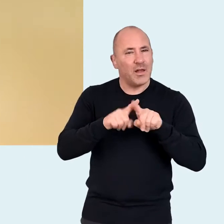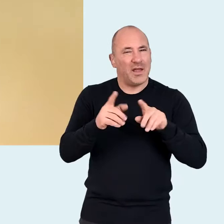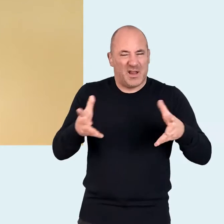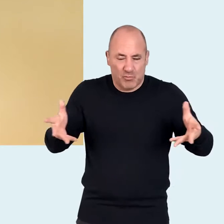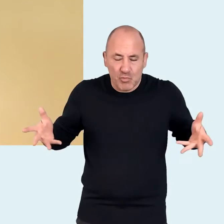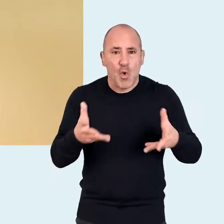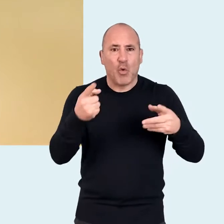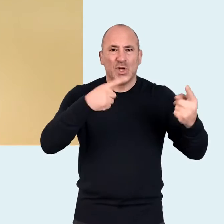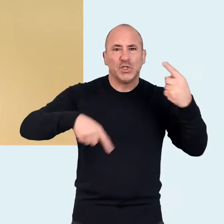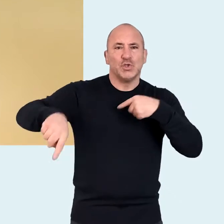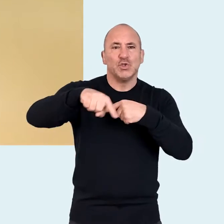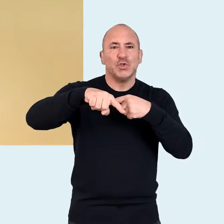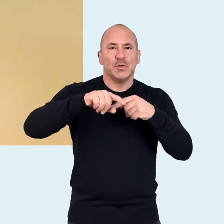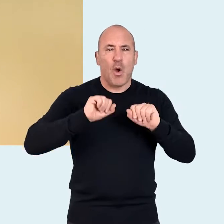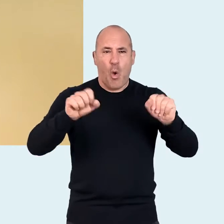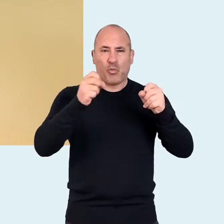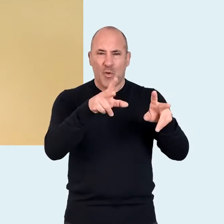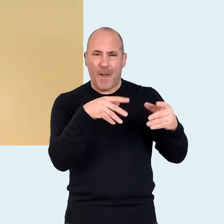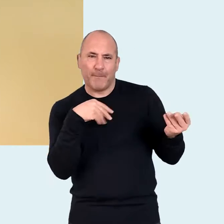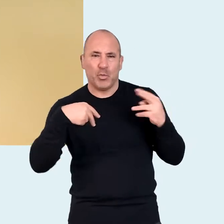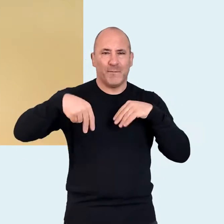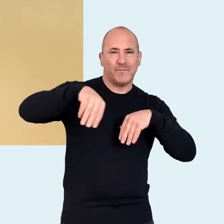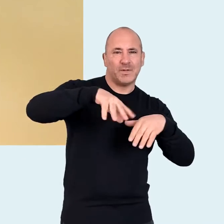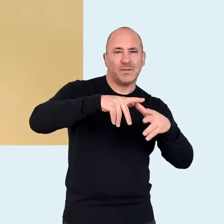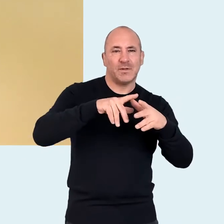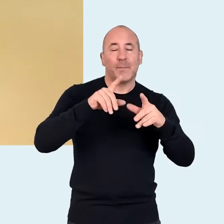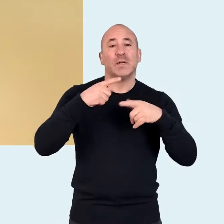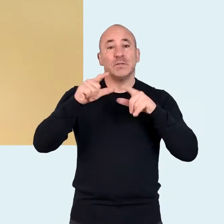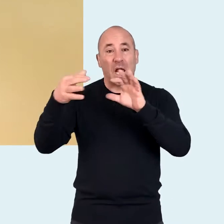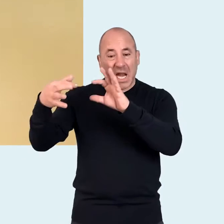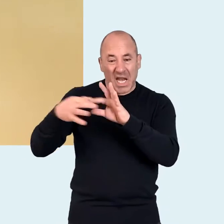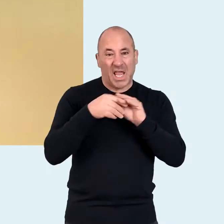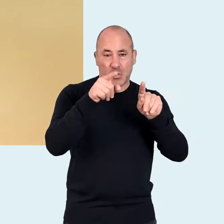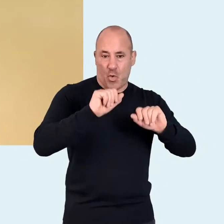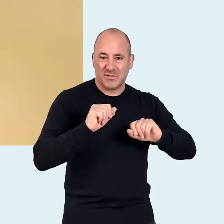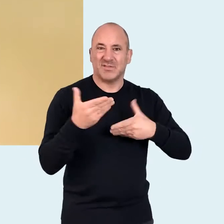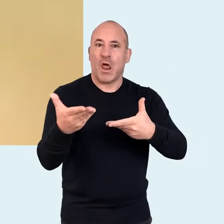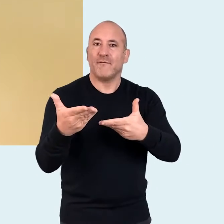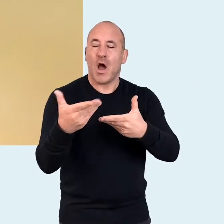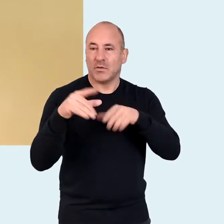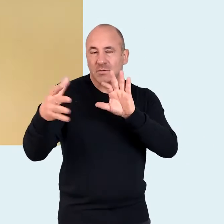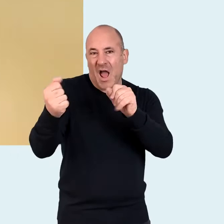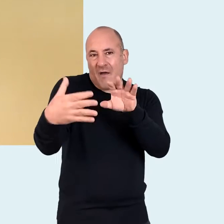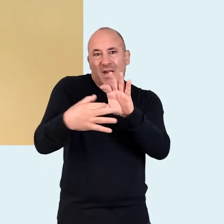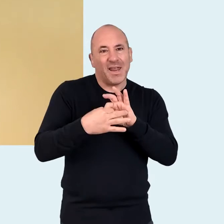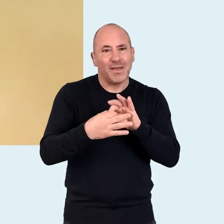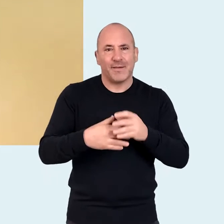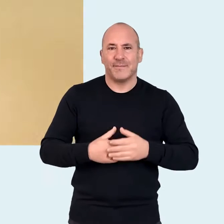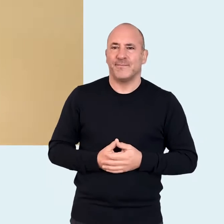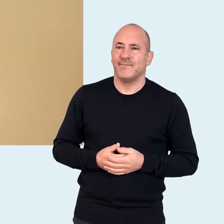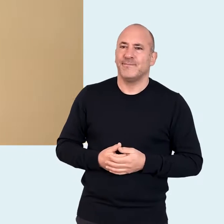own way, and really encourage dancers to move in their own way while they're connecting to the exercises that you're delivering.